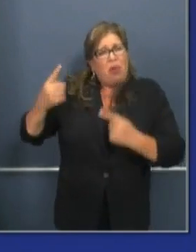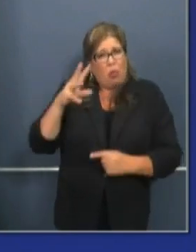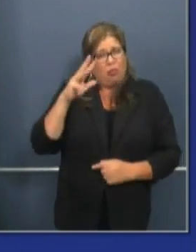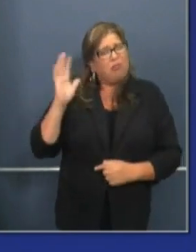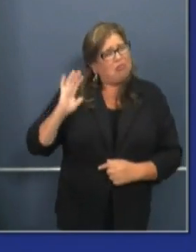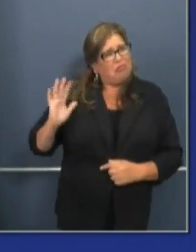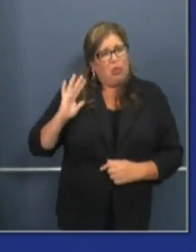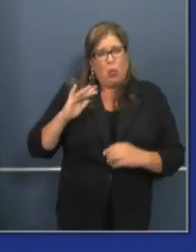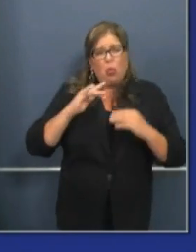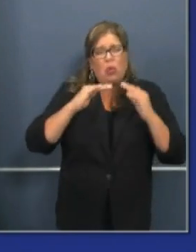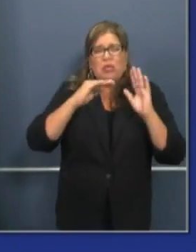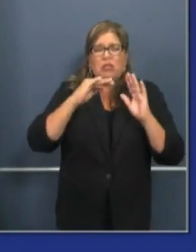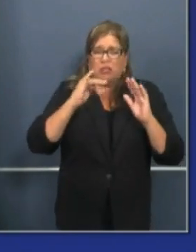WE MADE THE POINT.